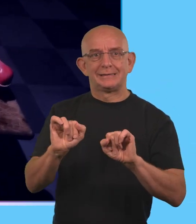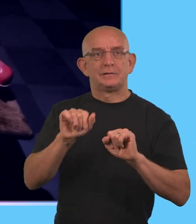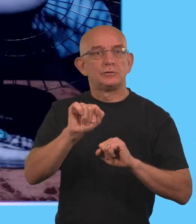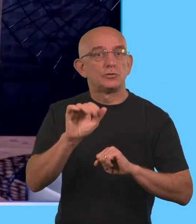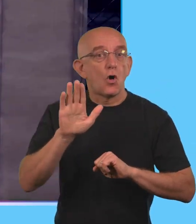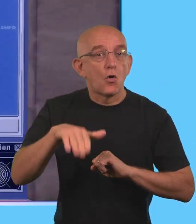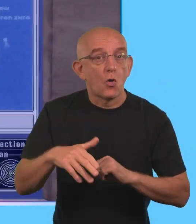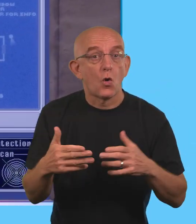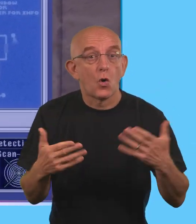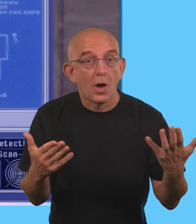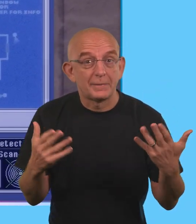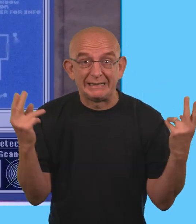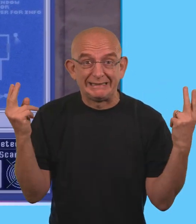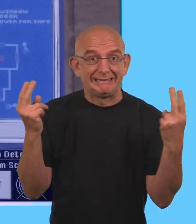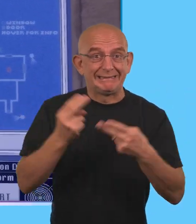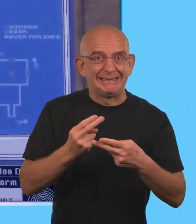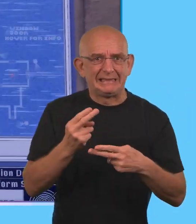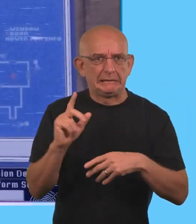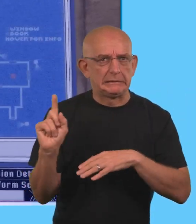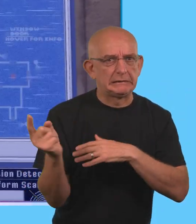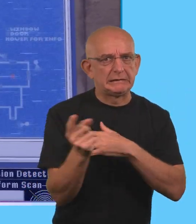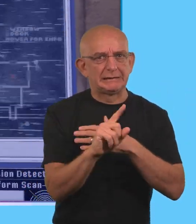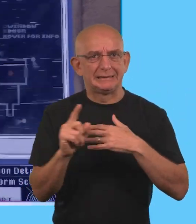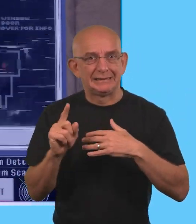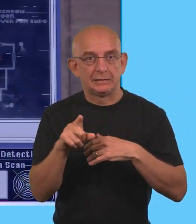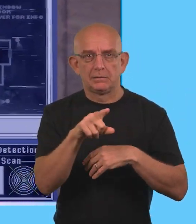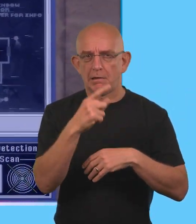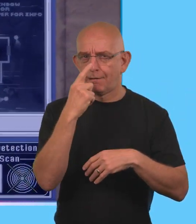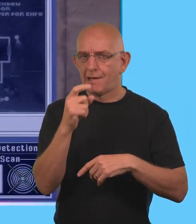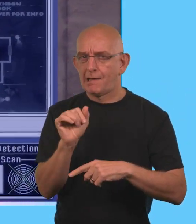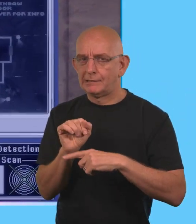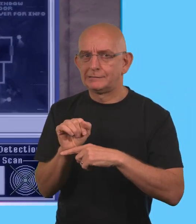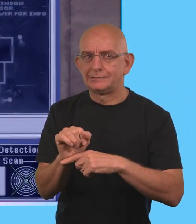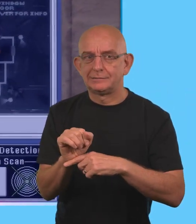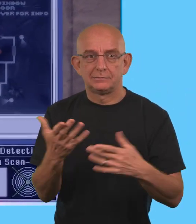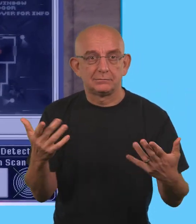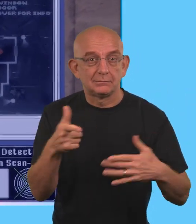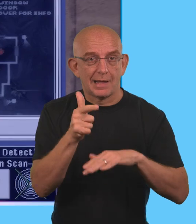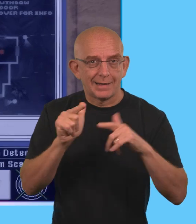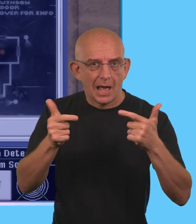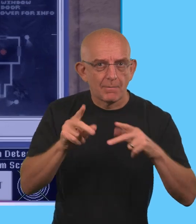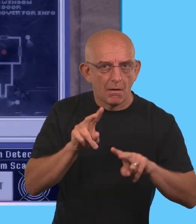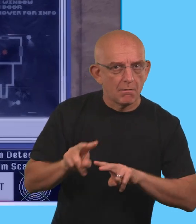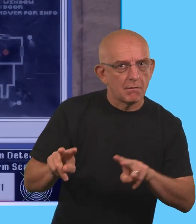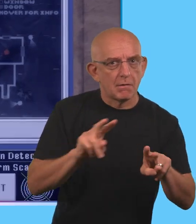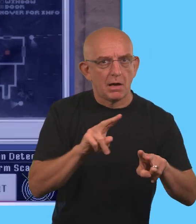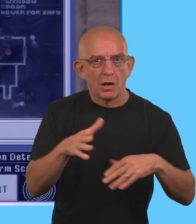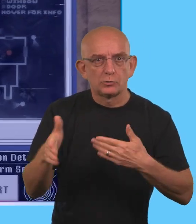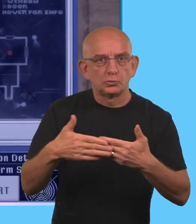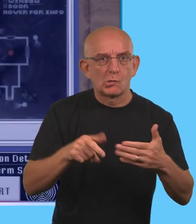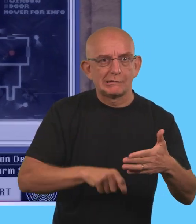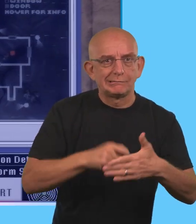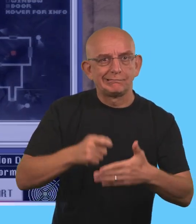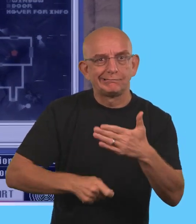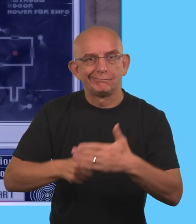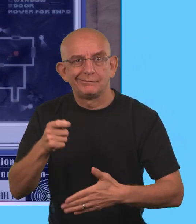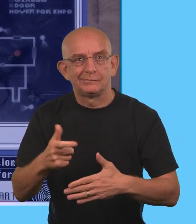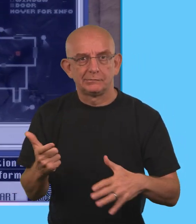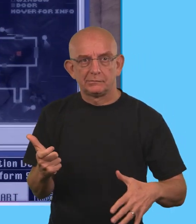In the dead of night, you hear someone lurking outside, but you are not defenseless. Watch the cameras, barricade your doors, and have your gun at the ready.